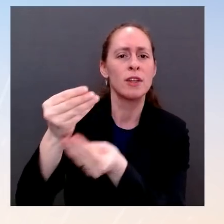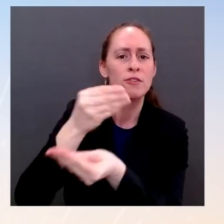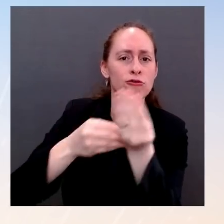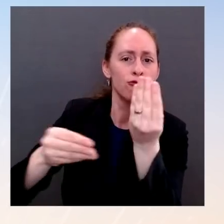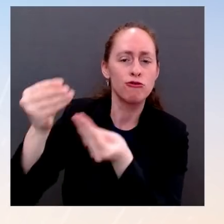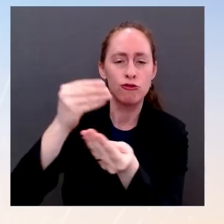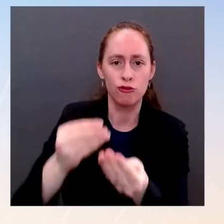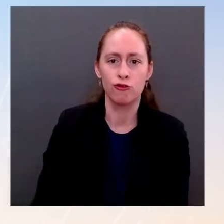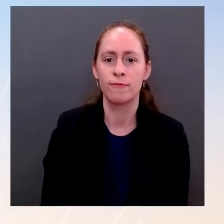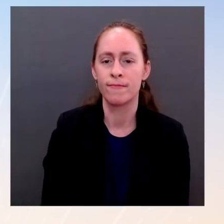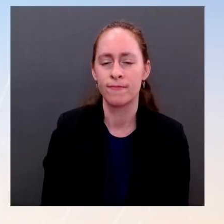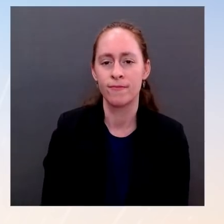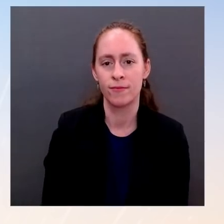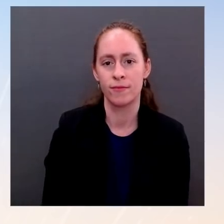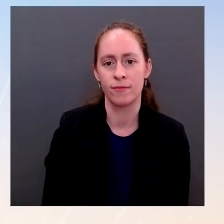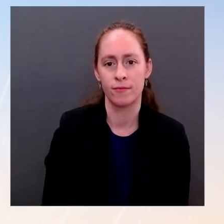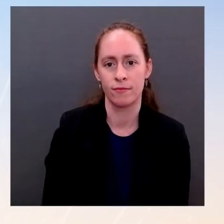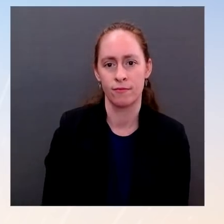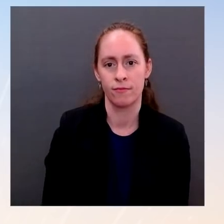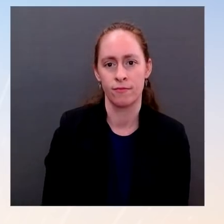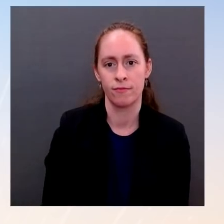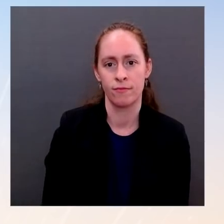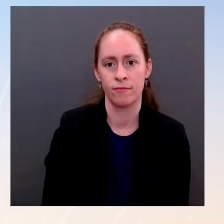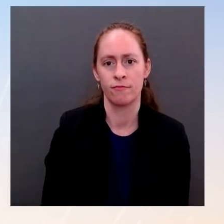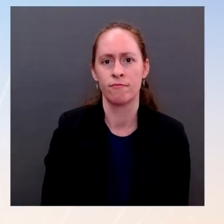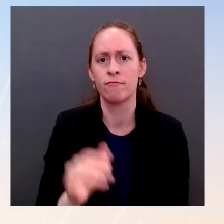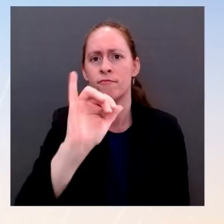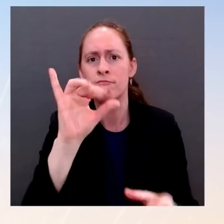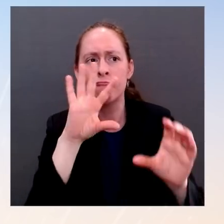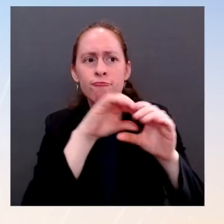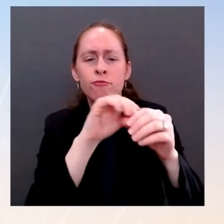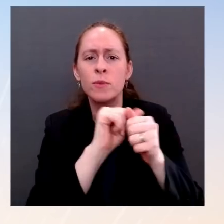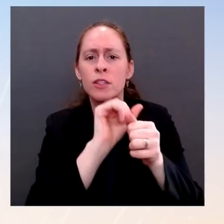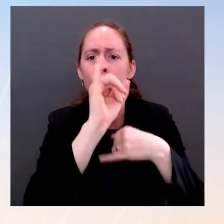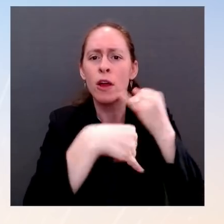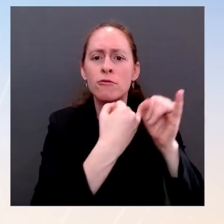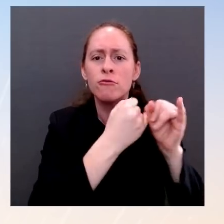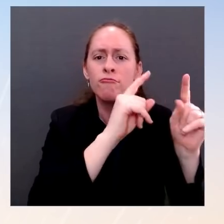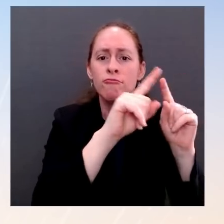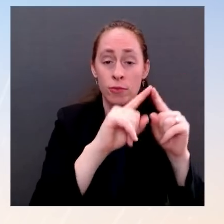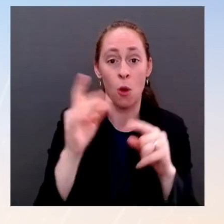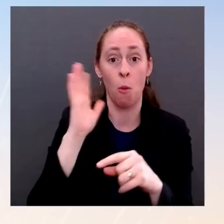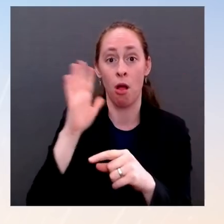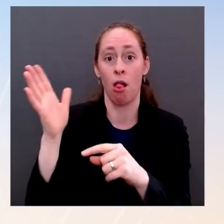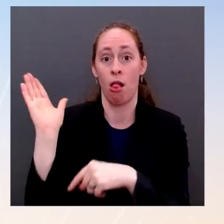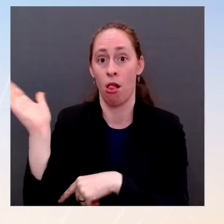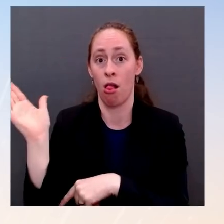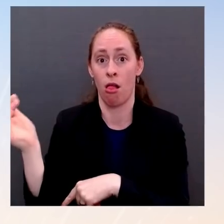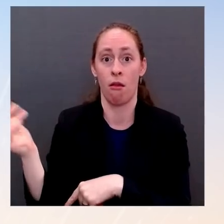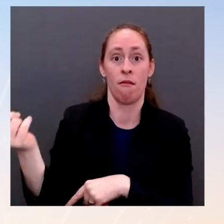They will each give brief remarks, and then we'll take some questions. Your introduction won't be as fancy the second time you come, but --